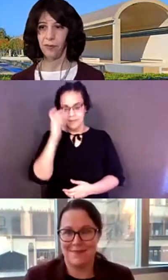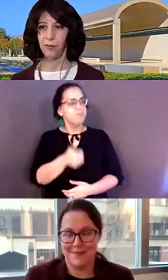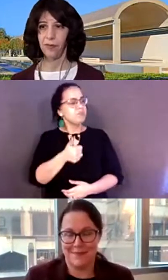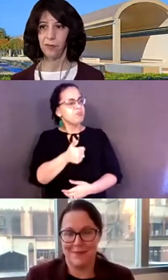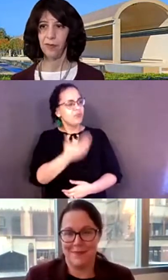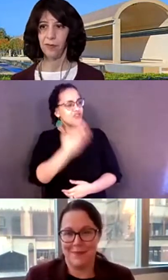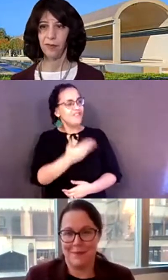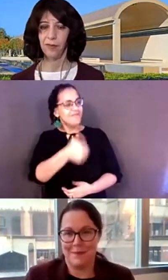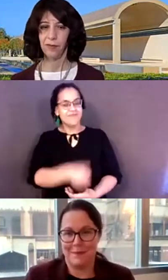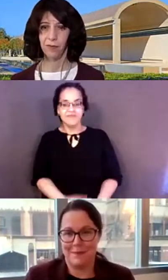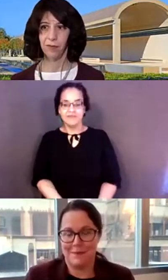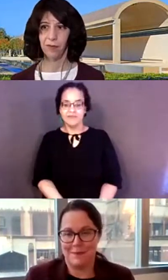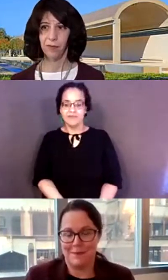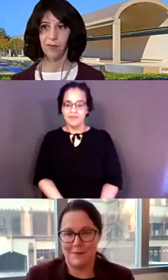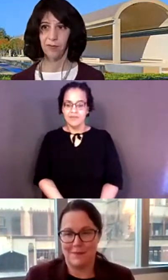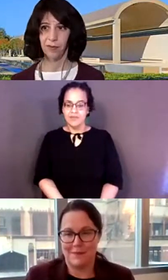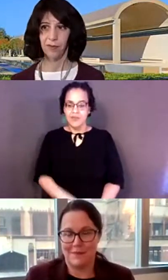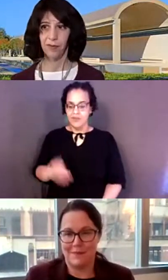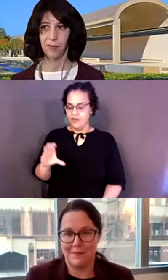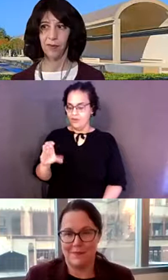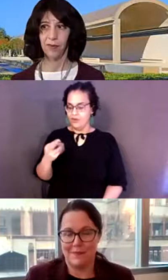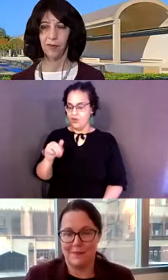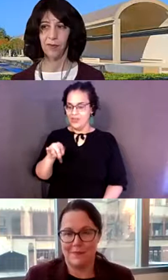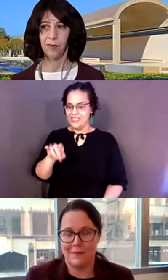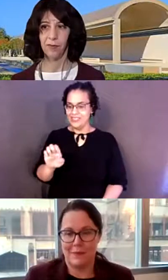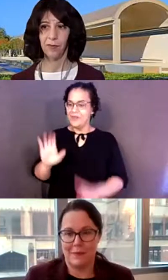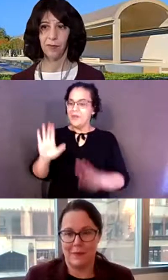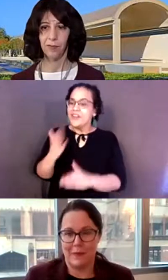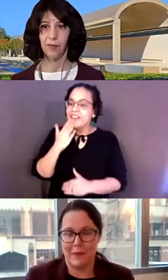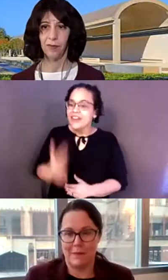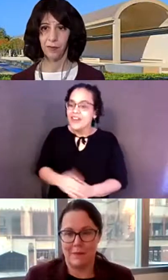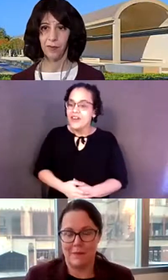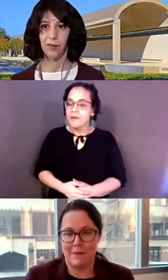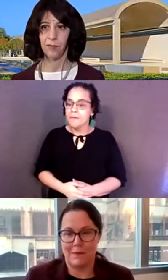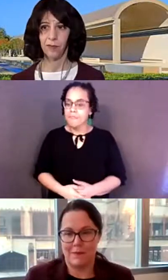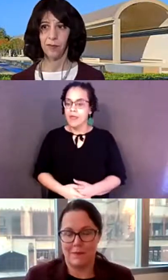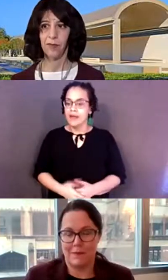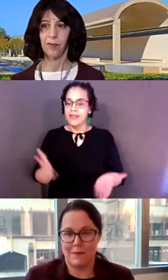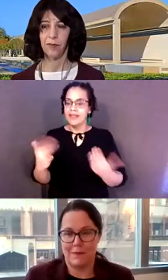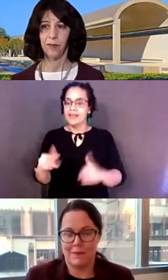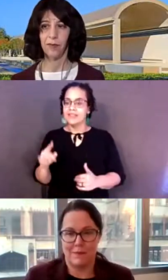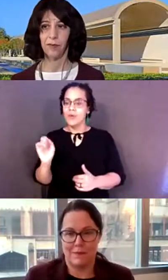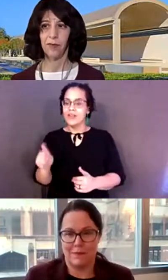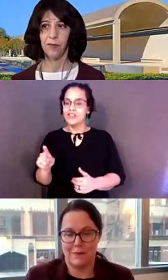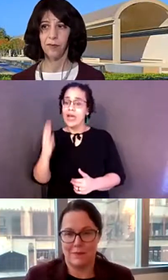Wonderful, thank you. All right, so the next one I know you touched on earlier